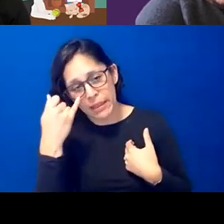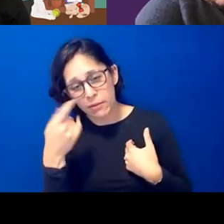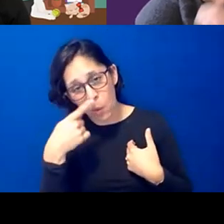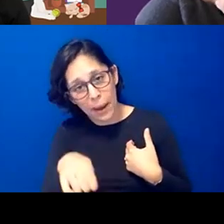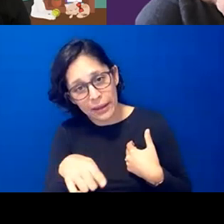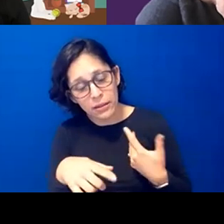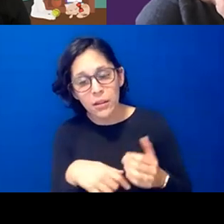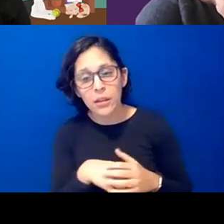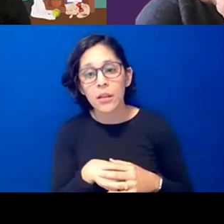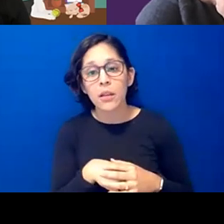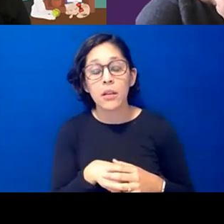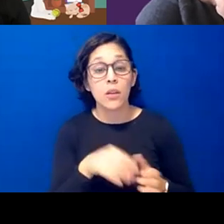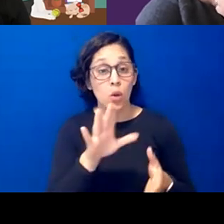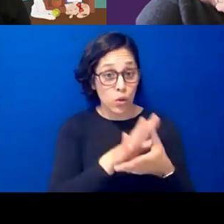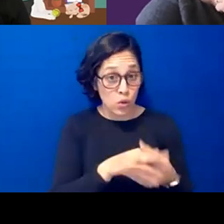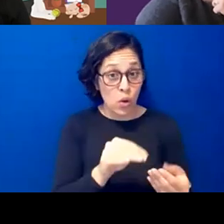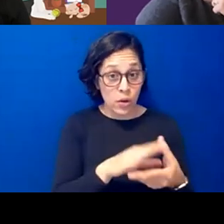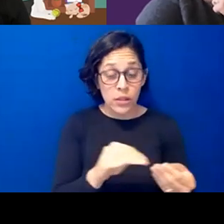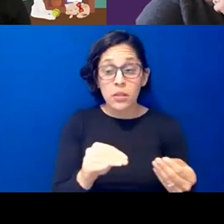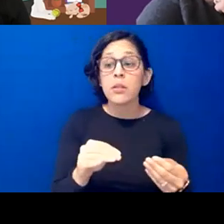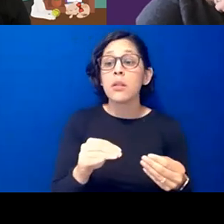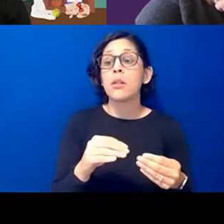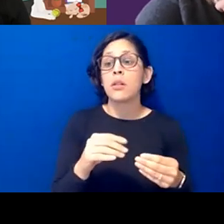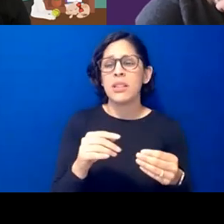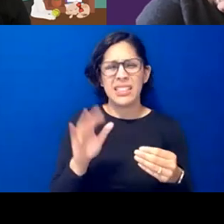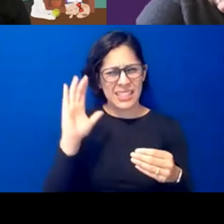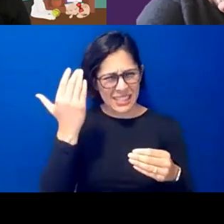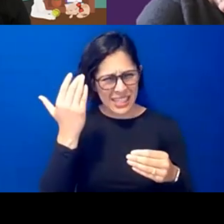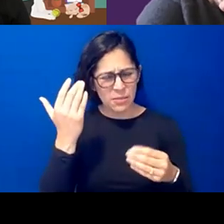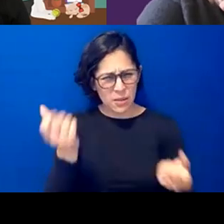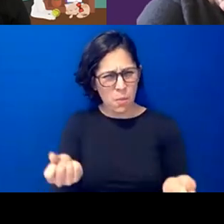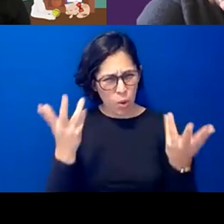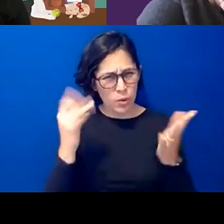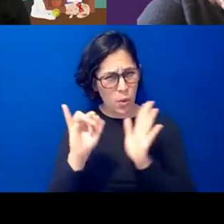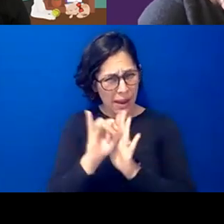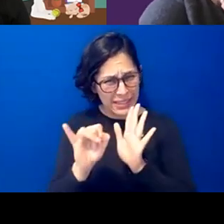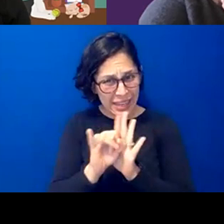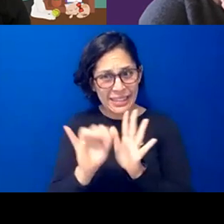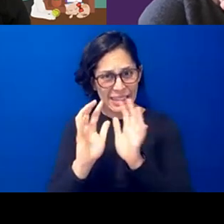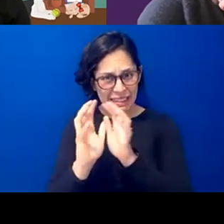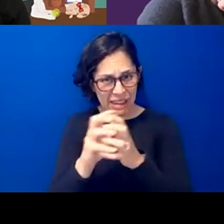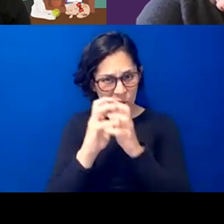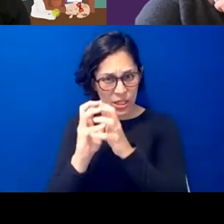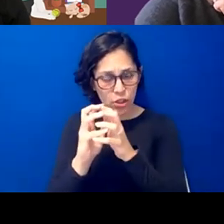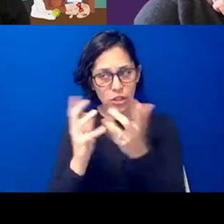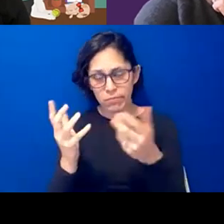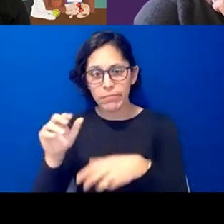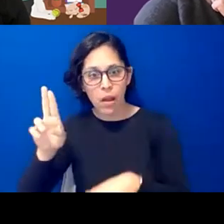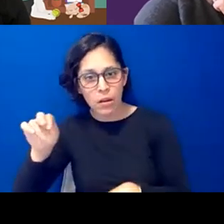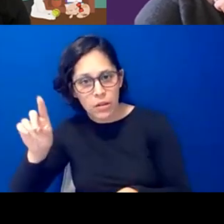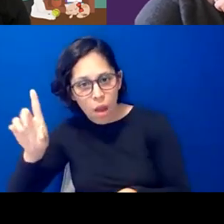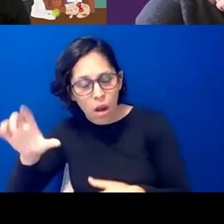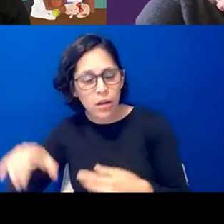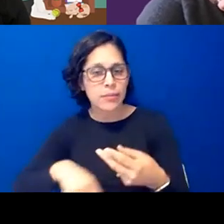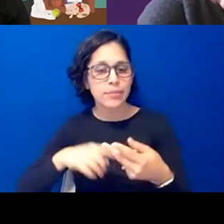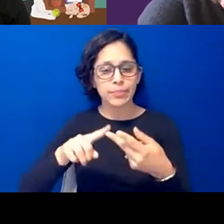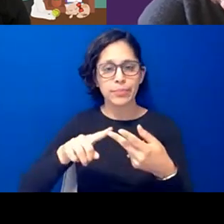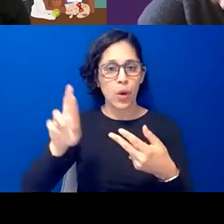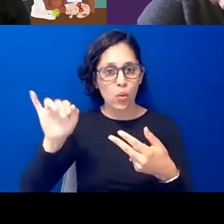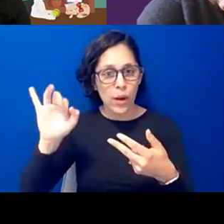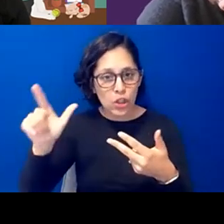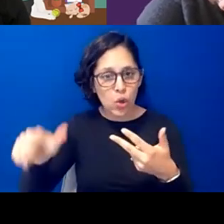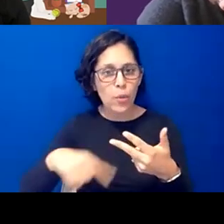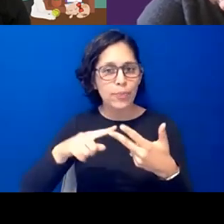Ghada Al-Masri: In the stories you share it also seems that the intersections of multiple identities from undocumented racial educated gendered all of those different layers.